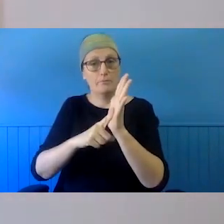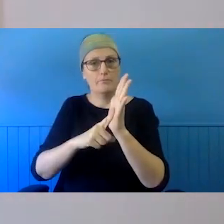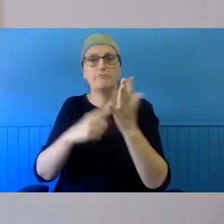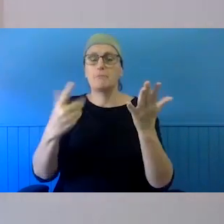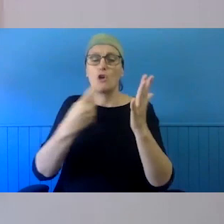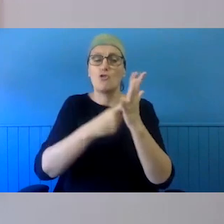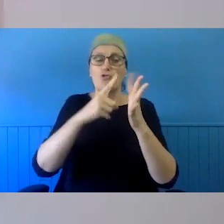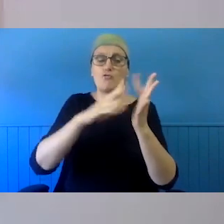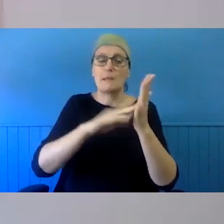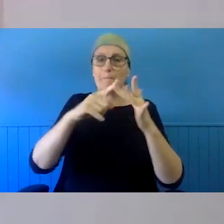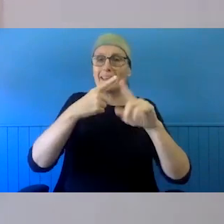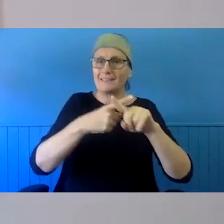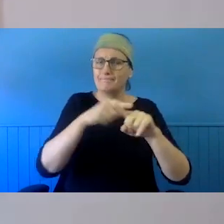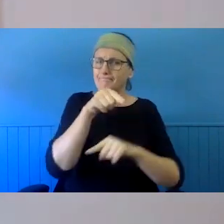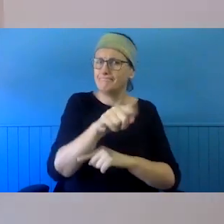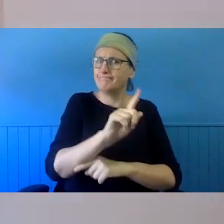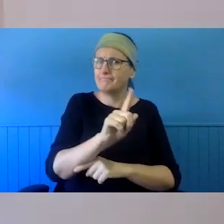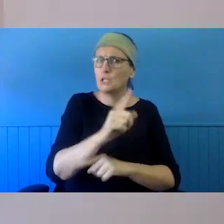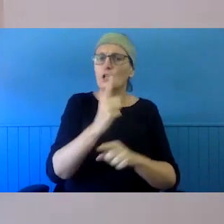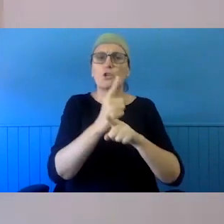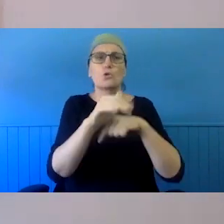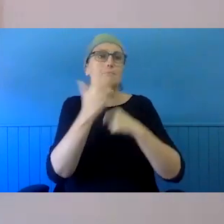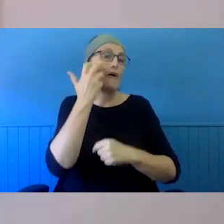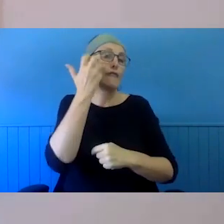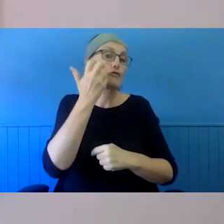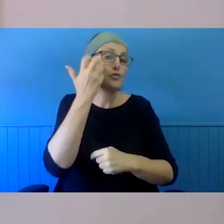cultural and creative industries. REMIX Summits are a conference of